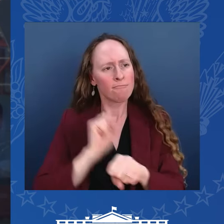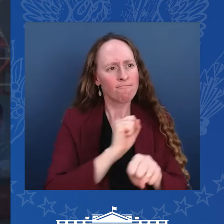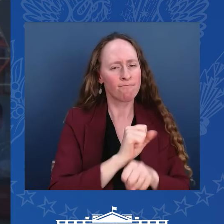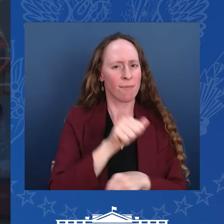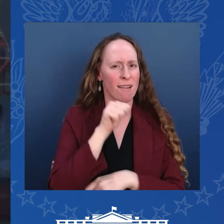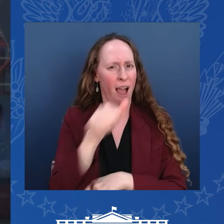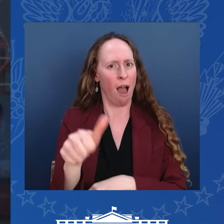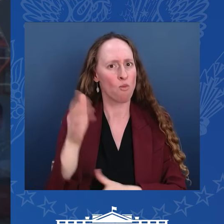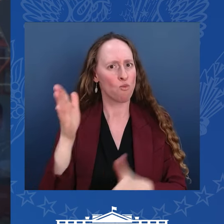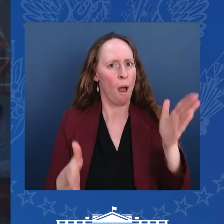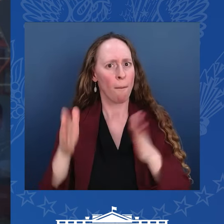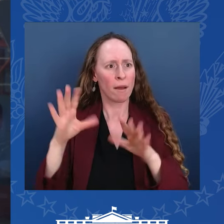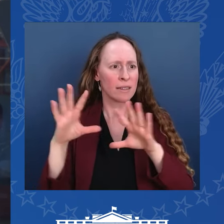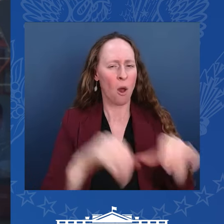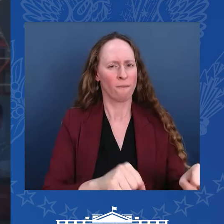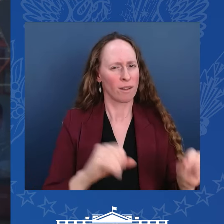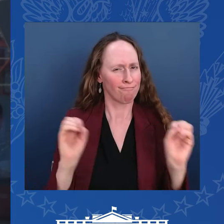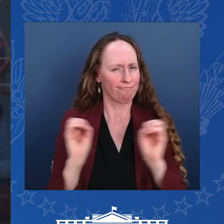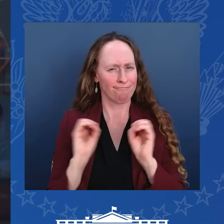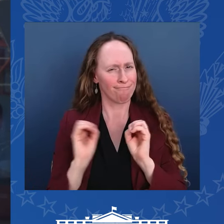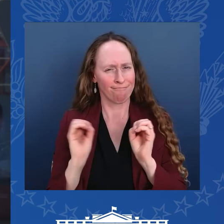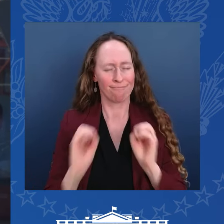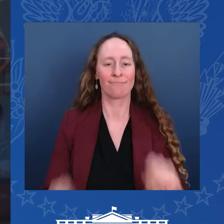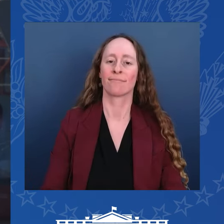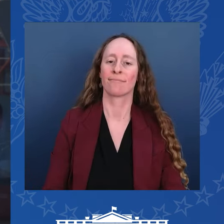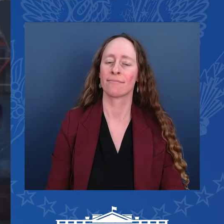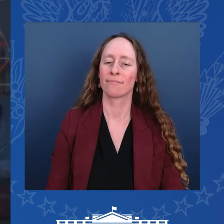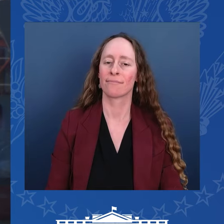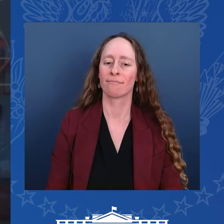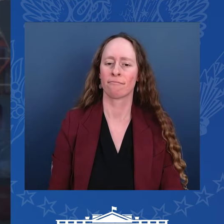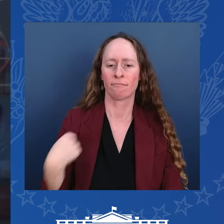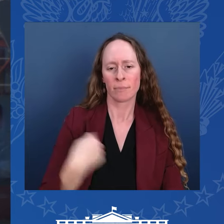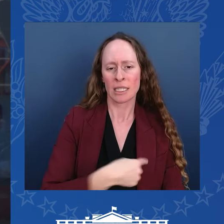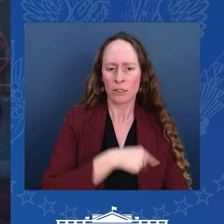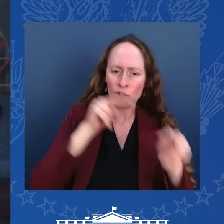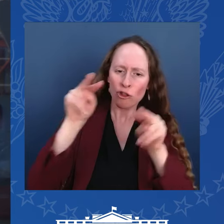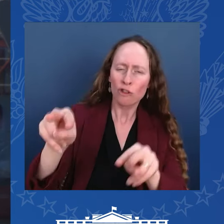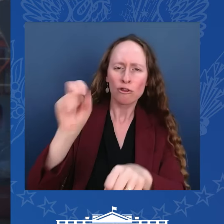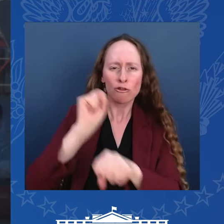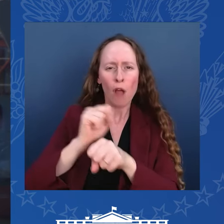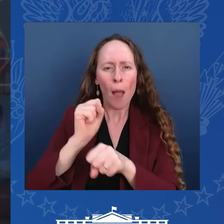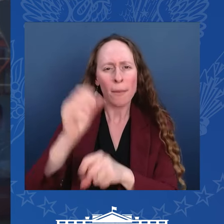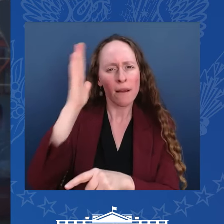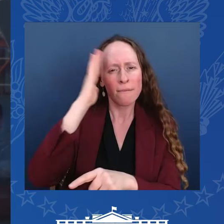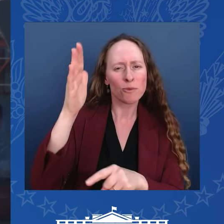Folks, this is just a smart part of small part of what we call investing in America agenda.